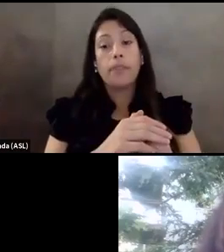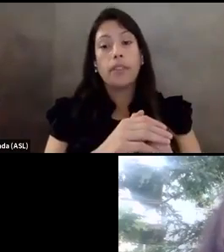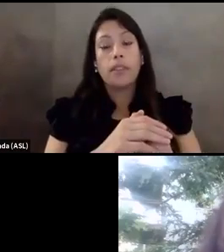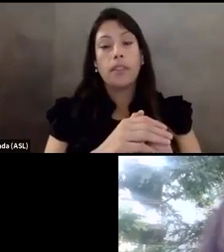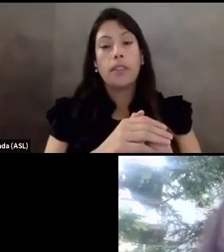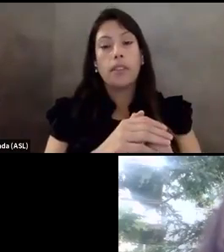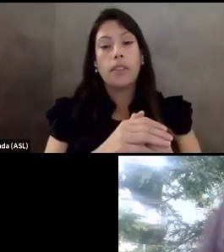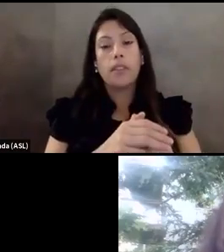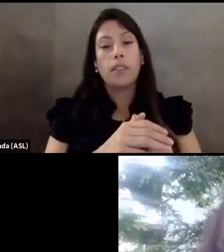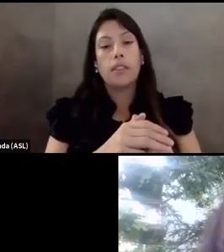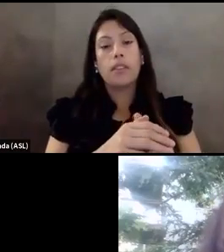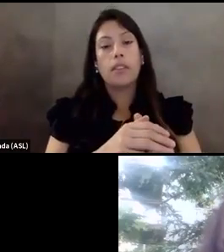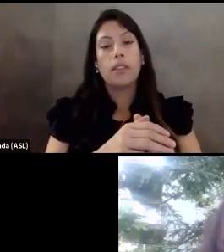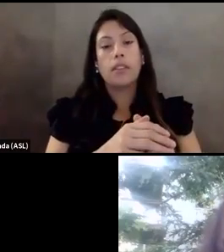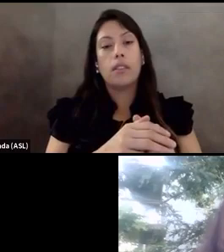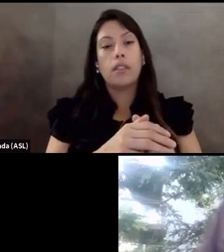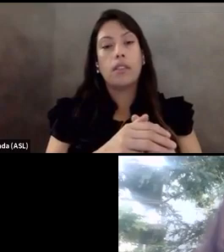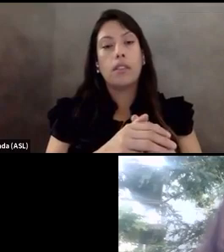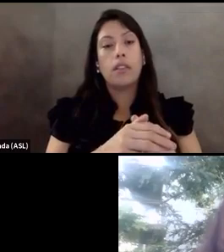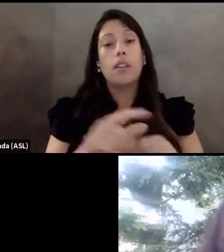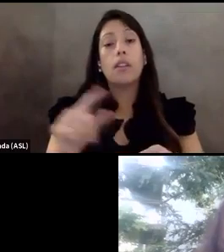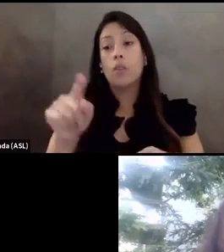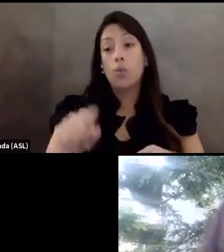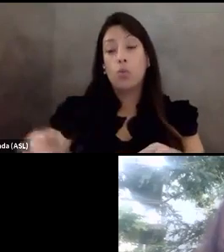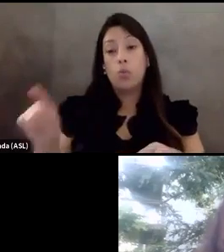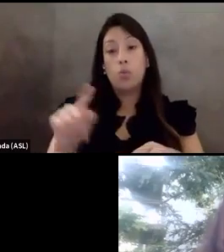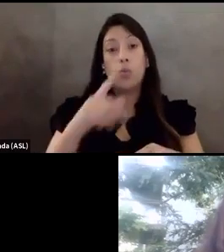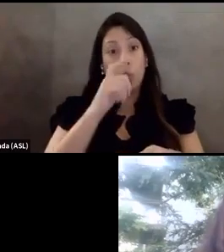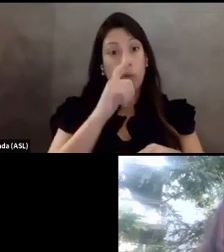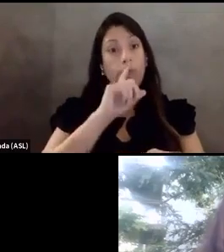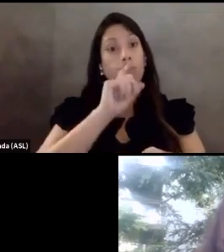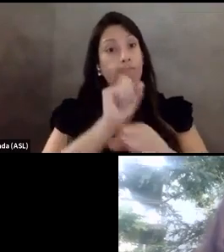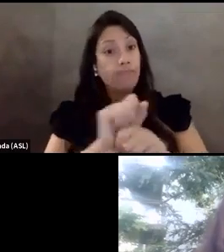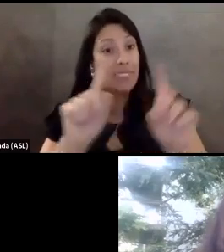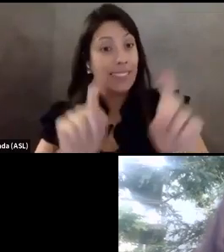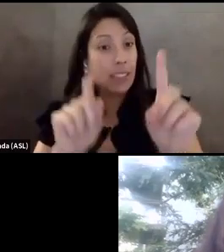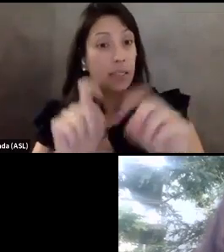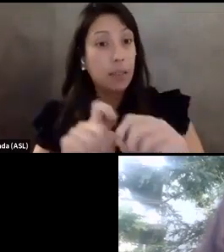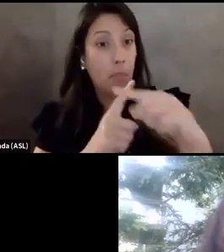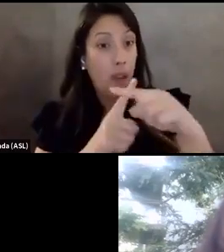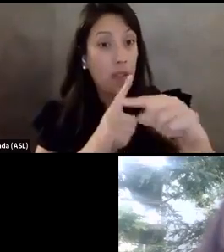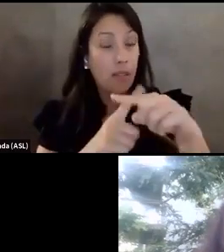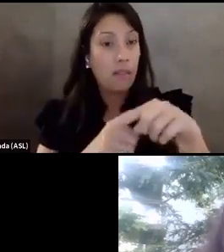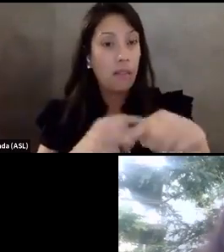are and they need help in being isolated from their home situation.